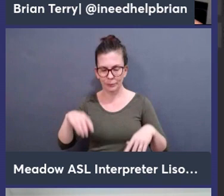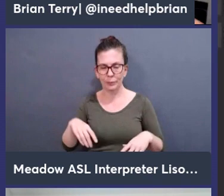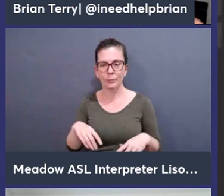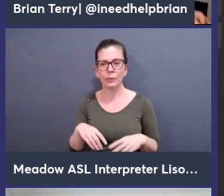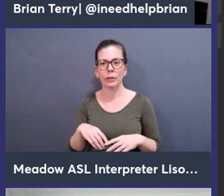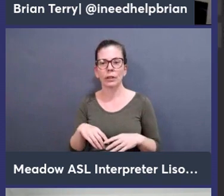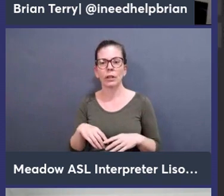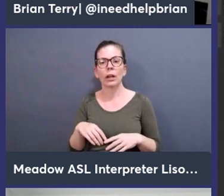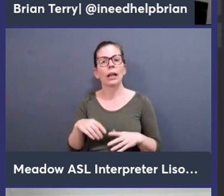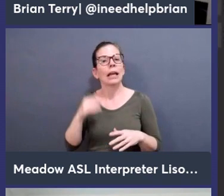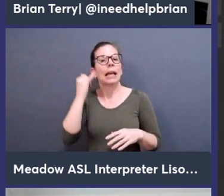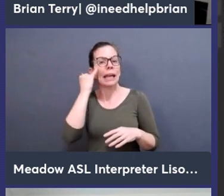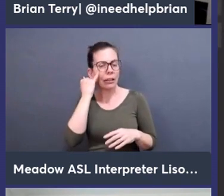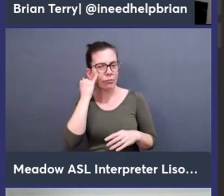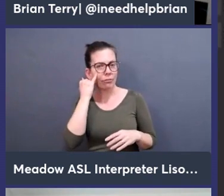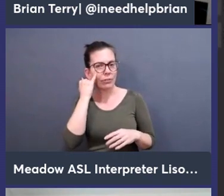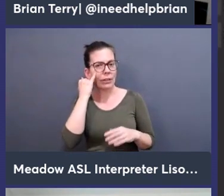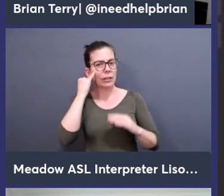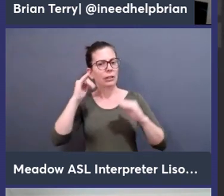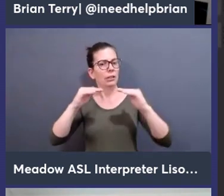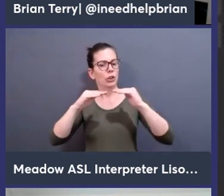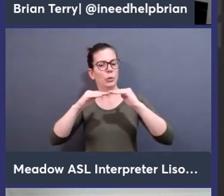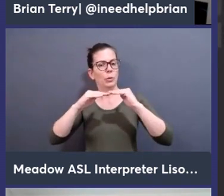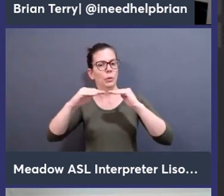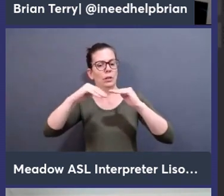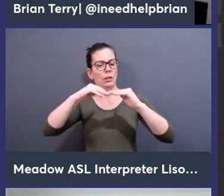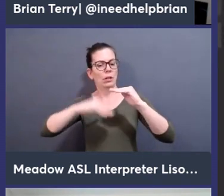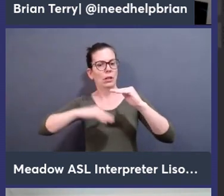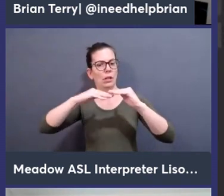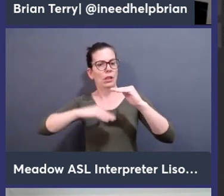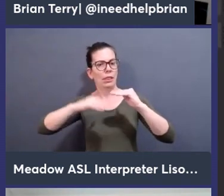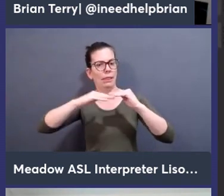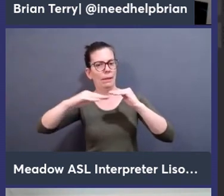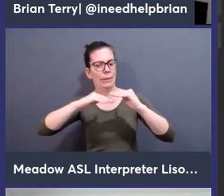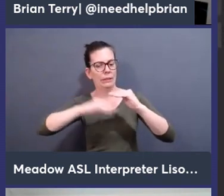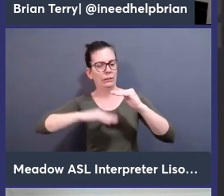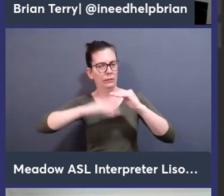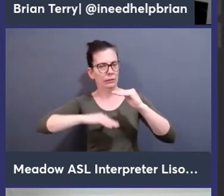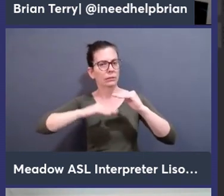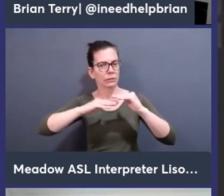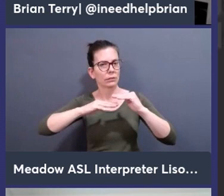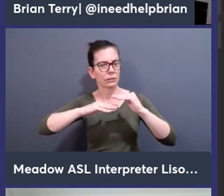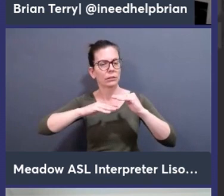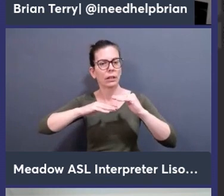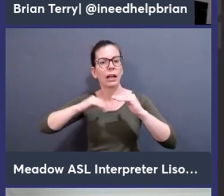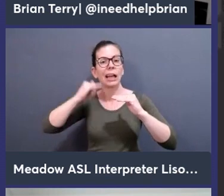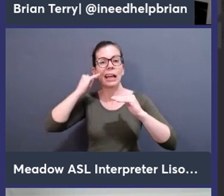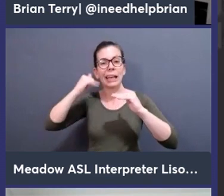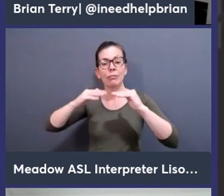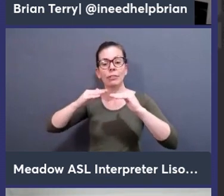as long as you kind of stay within within the limits. If your usage goes about like each,